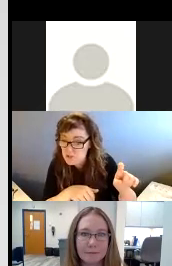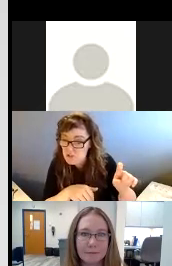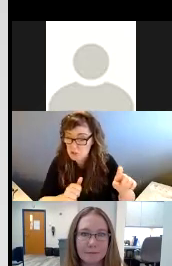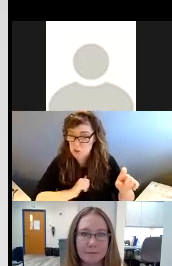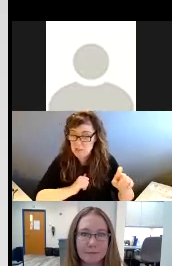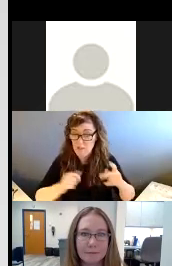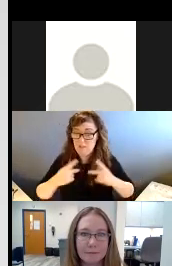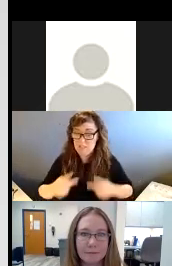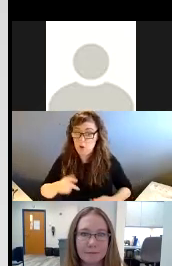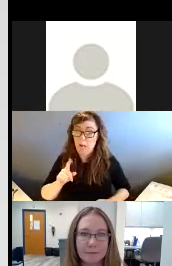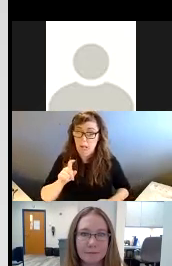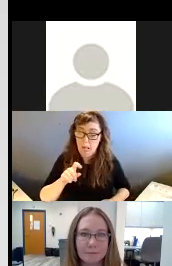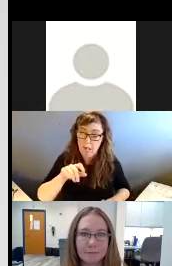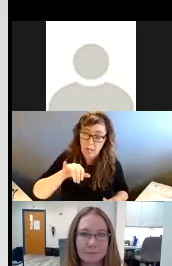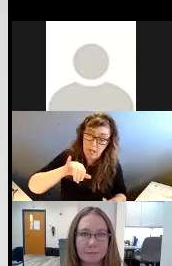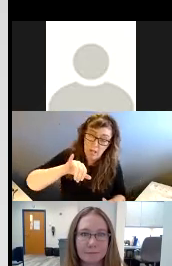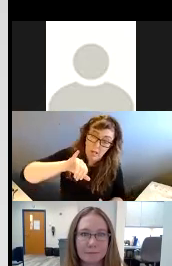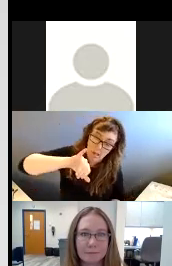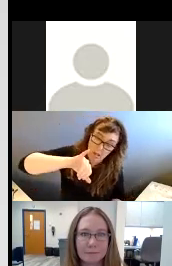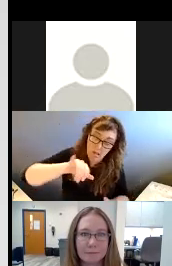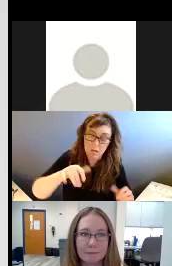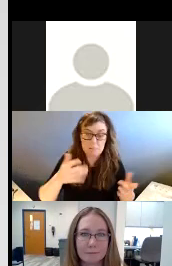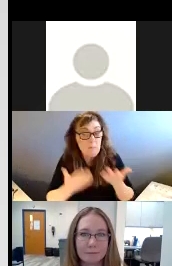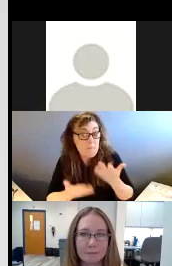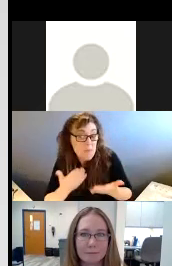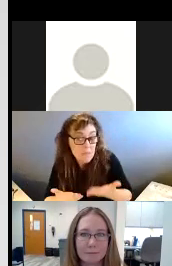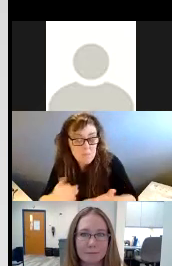THE SPOUSE CAN CONTROL THE CAMERA AND THEY MIGHT HAVE